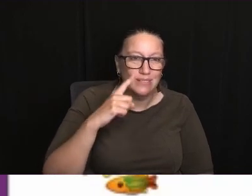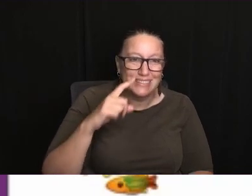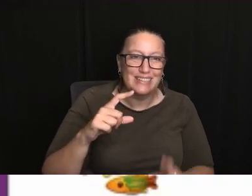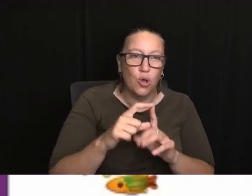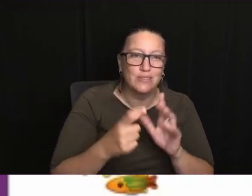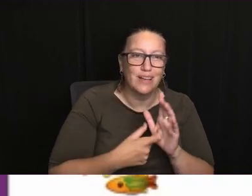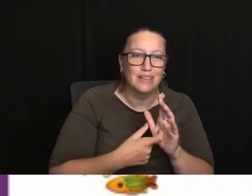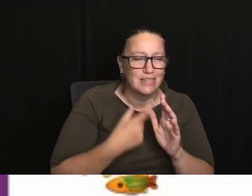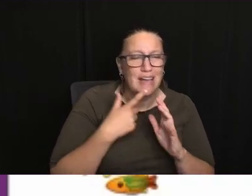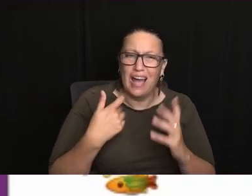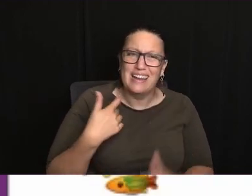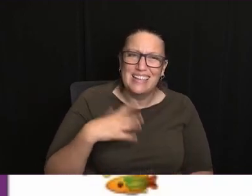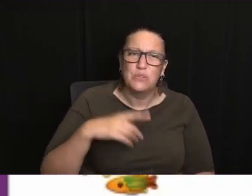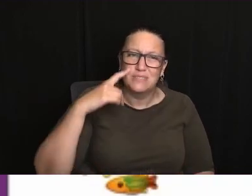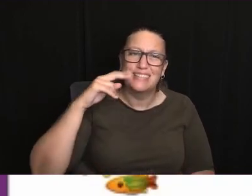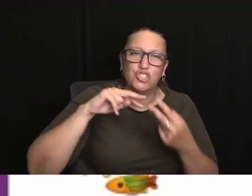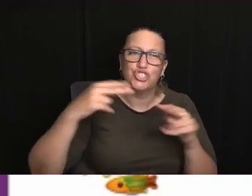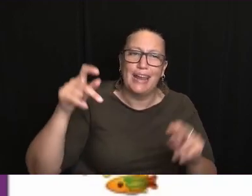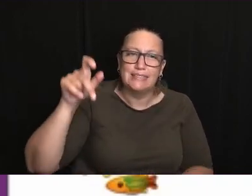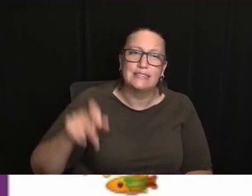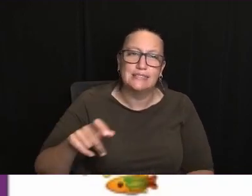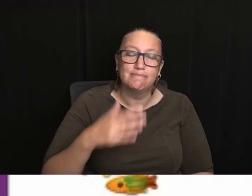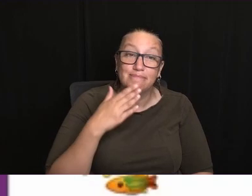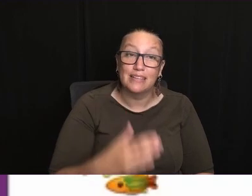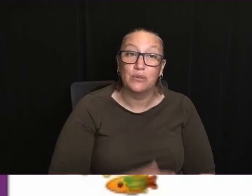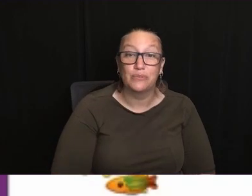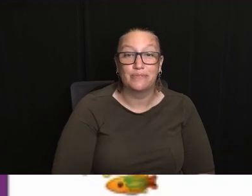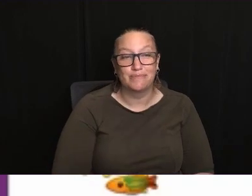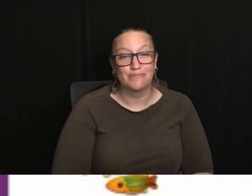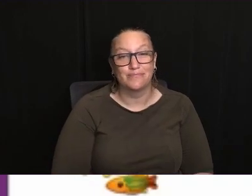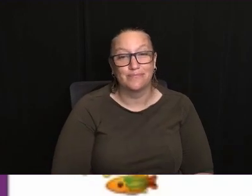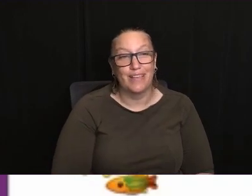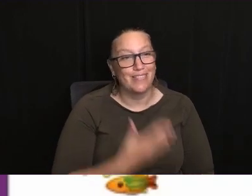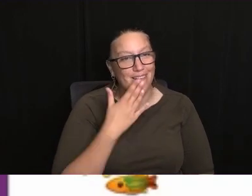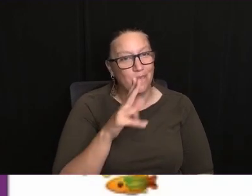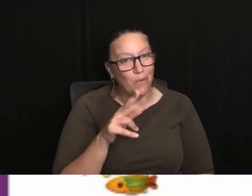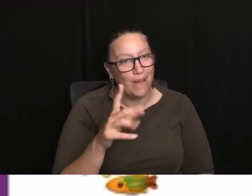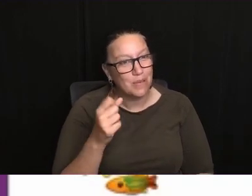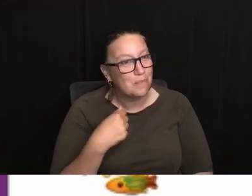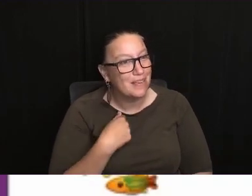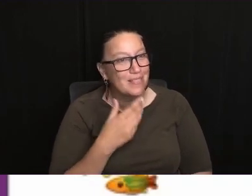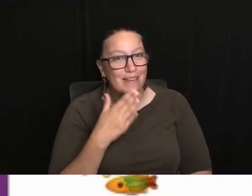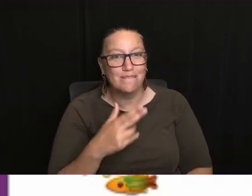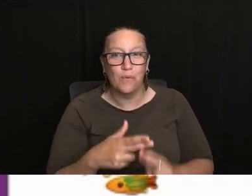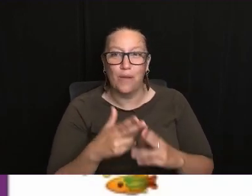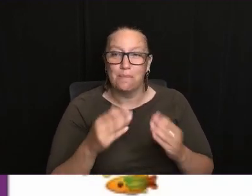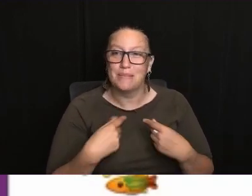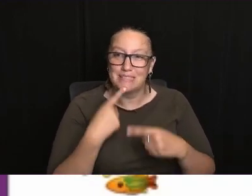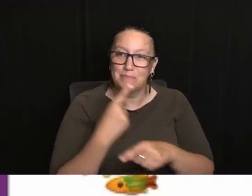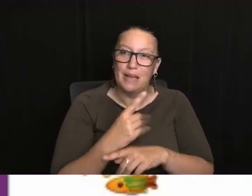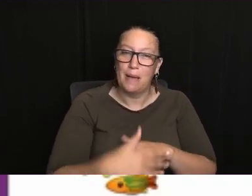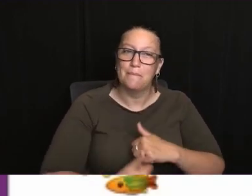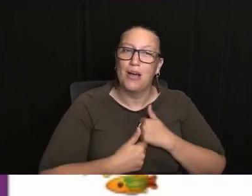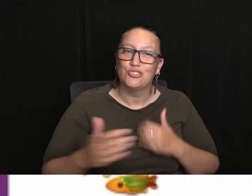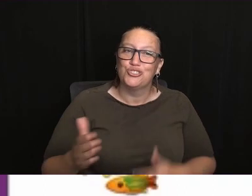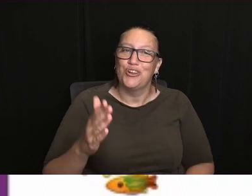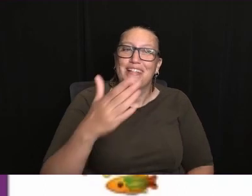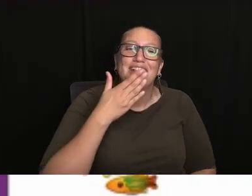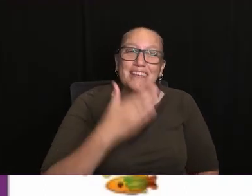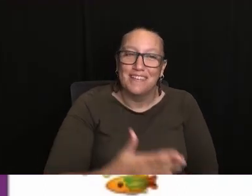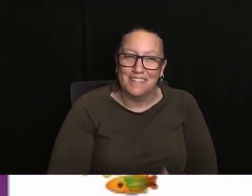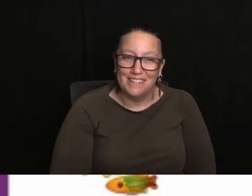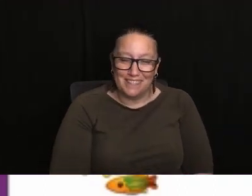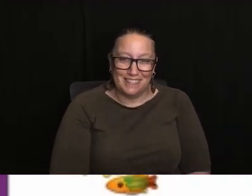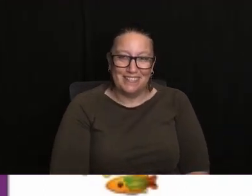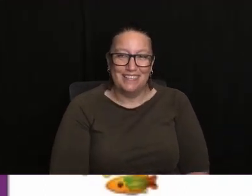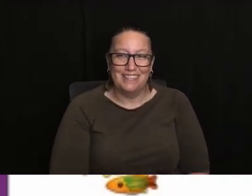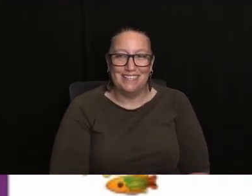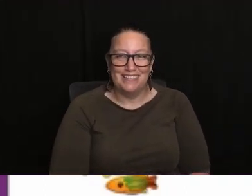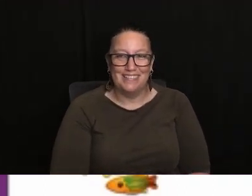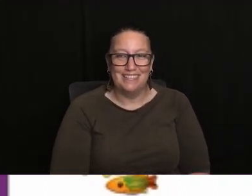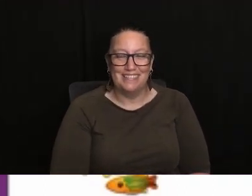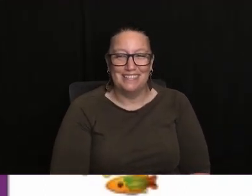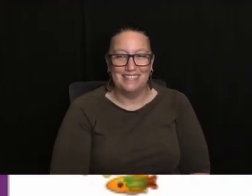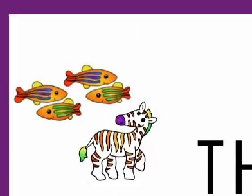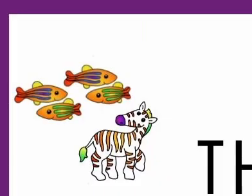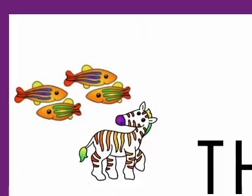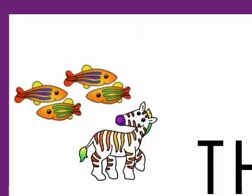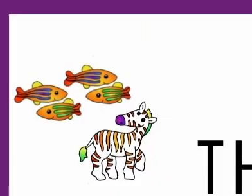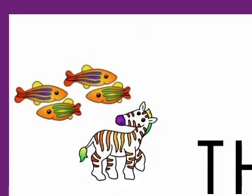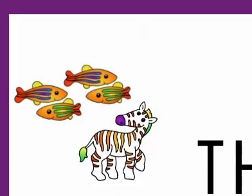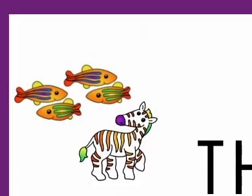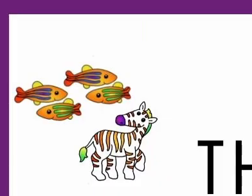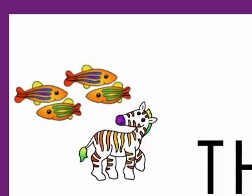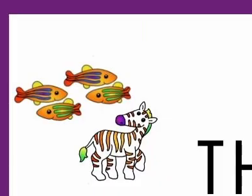think I need to see a geneticist. So thank you guys for having me and let me speak about our journey.